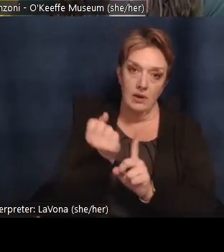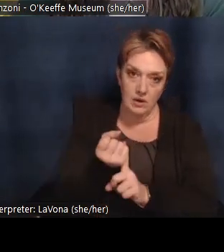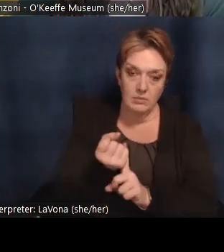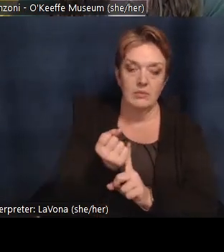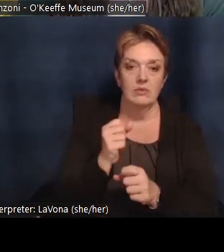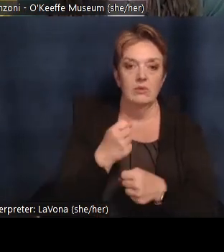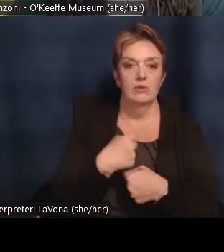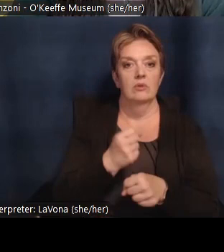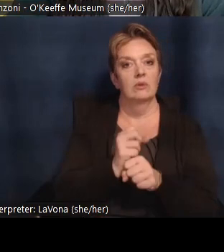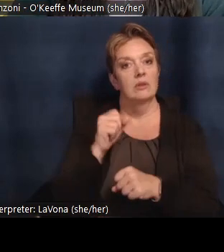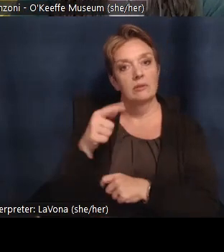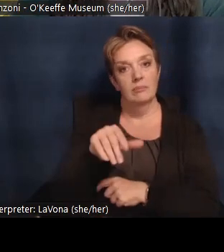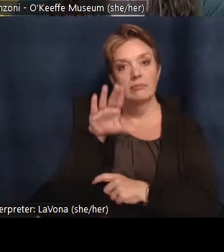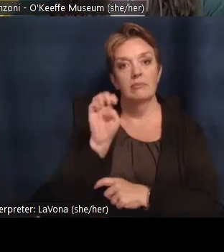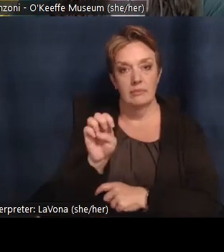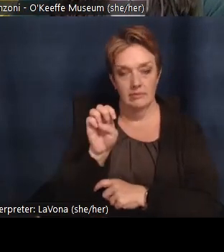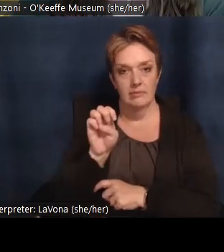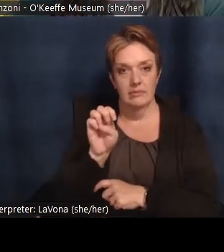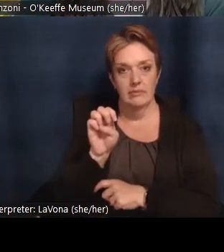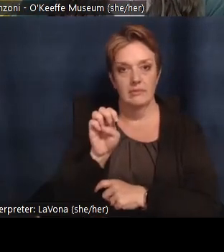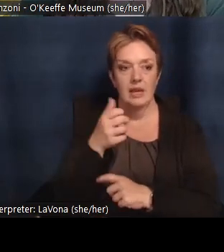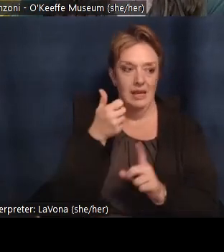that was something, you know, she had dreamed up.